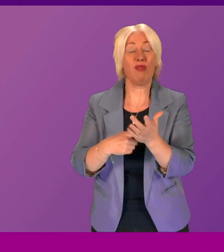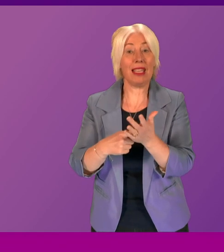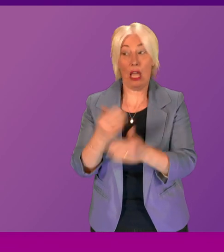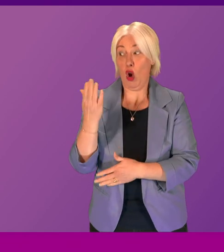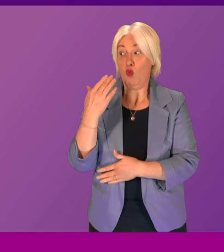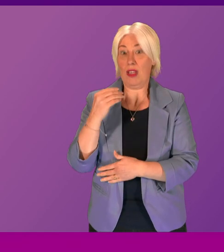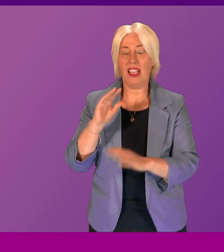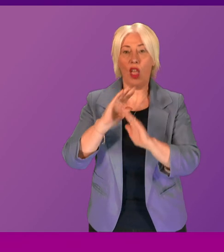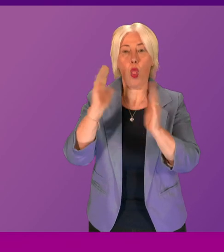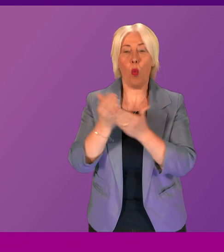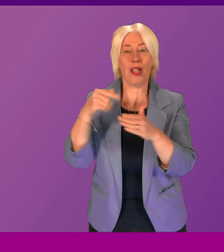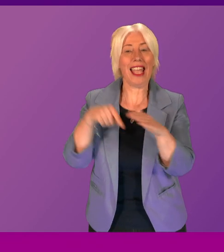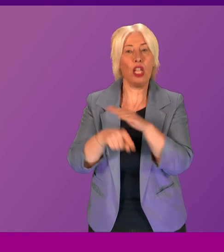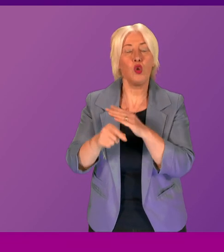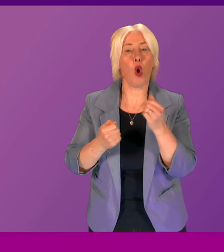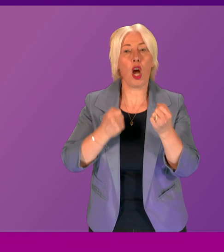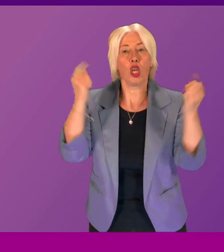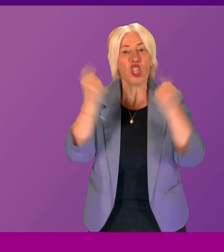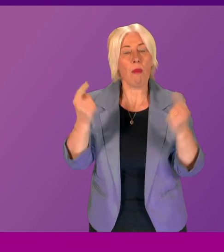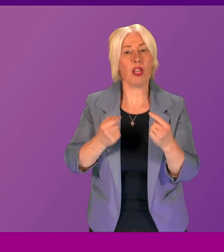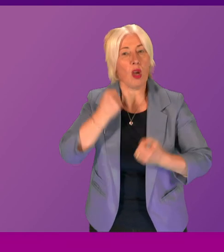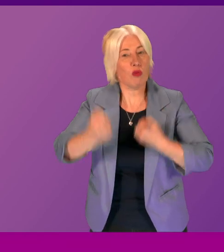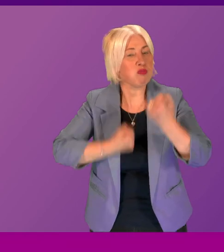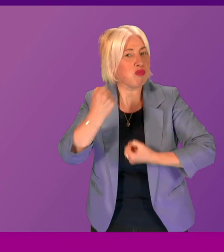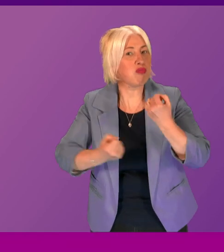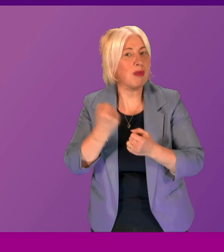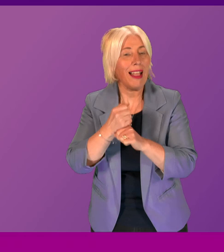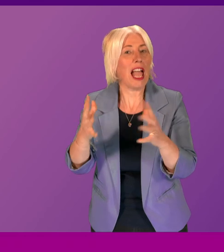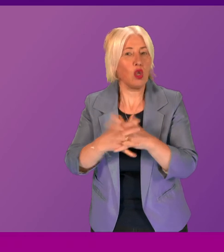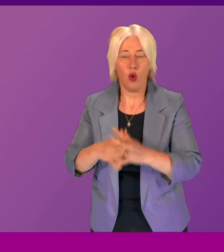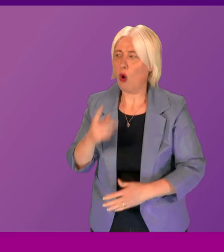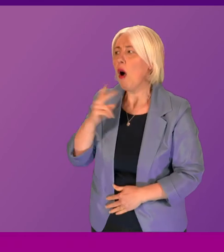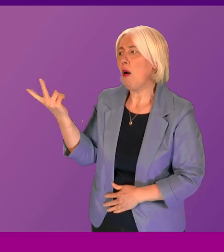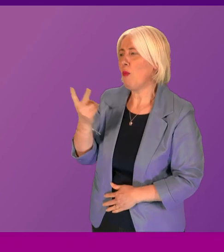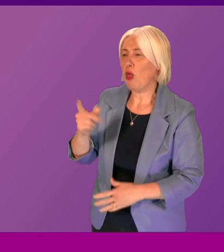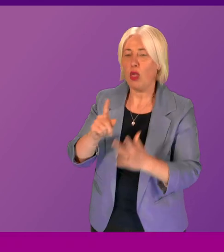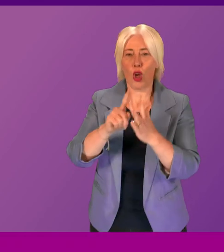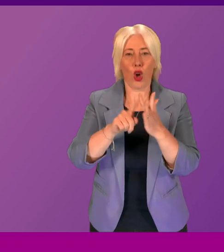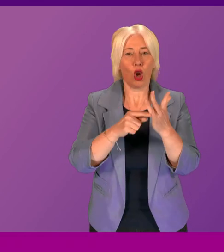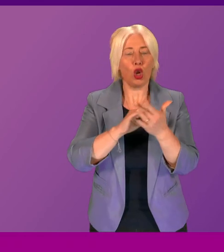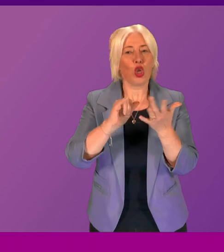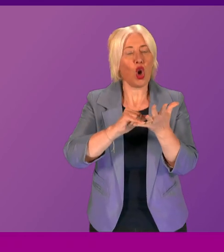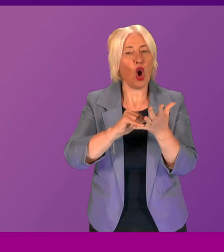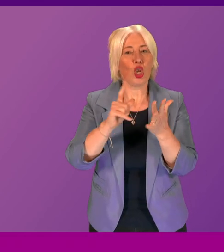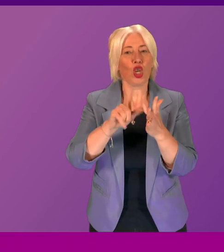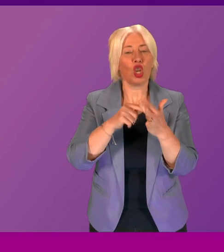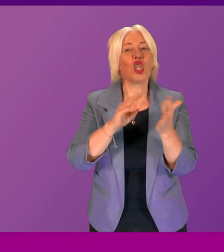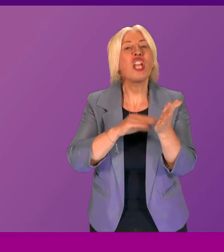I, too, offer huge congratulations to Josh and Jemma on their fantastic medal-winning